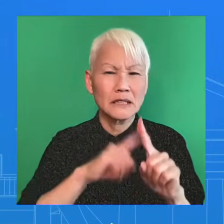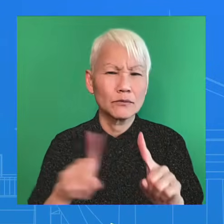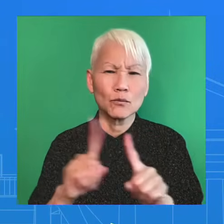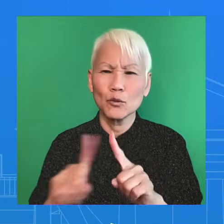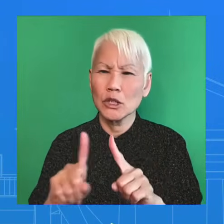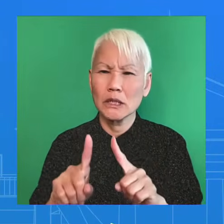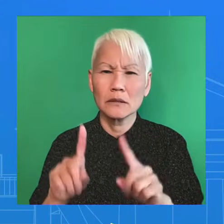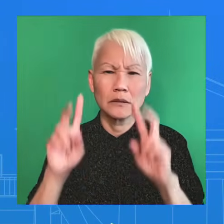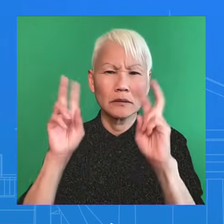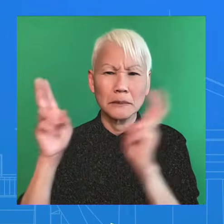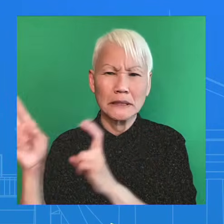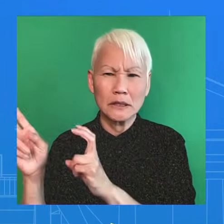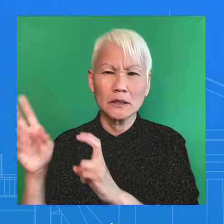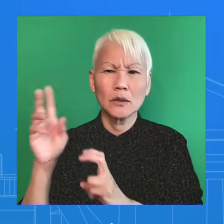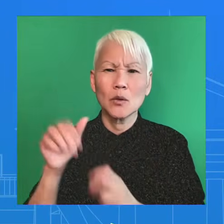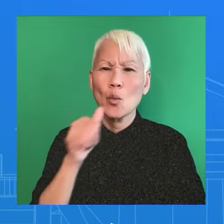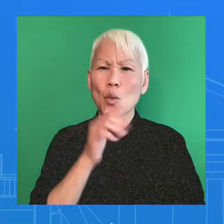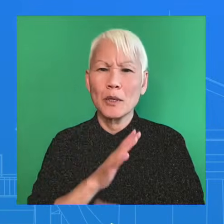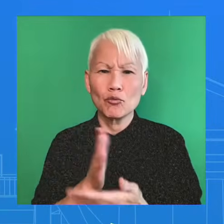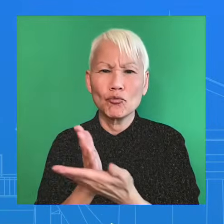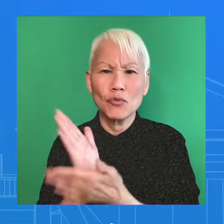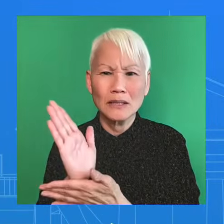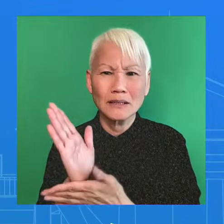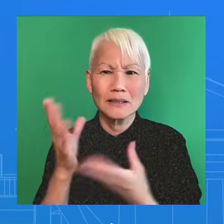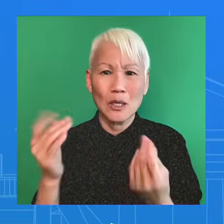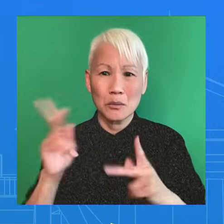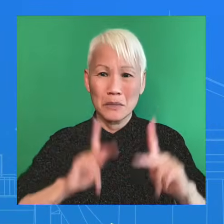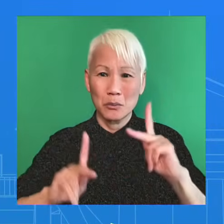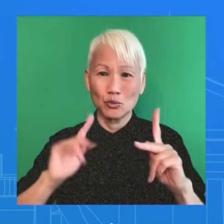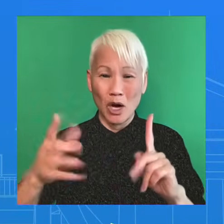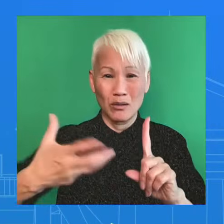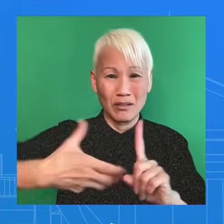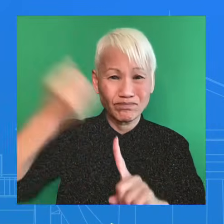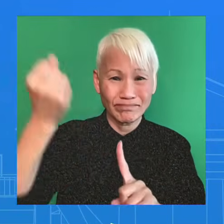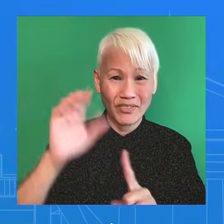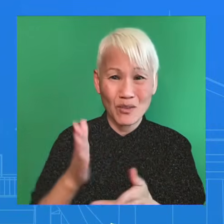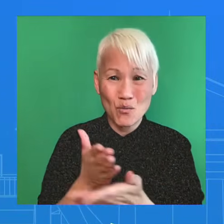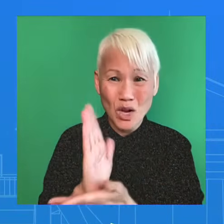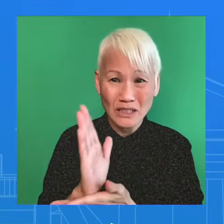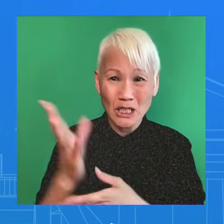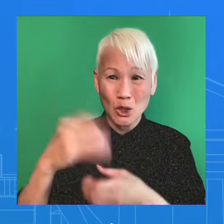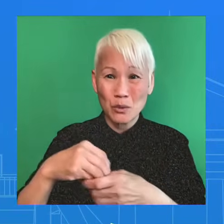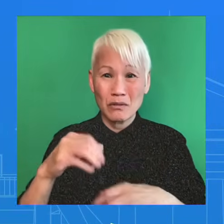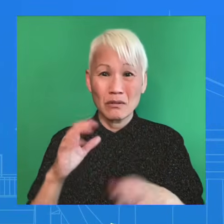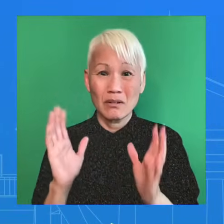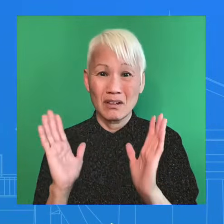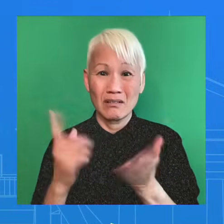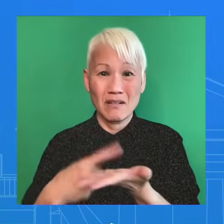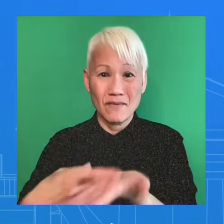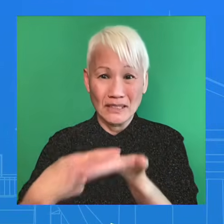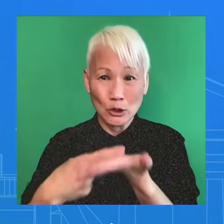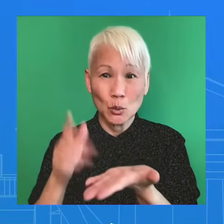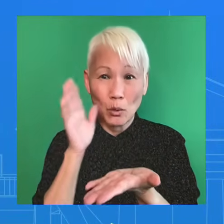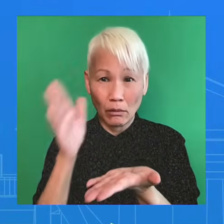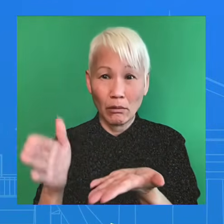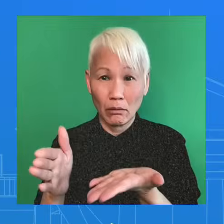So that certainly will be part of the conversation that you all will will hear and see from the President tomorrow. Go ahead. The Press: Also, Karine - Ms. Jean-Pierre: Yes.